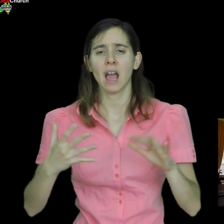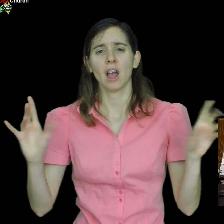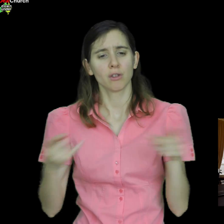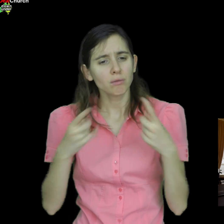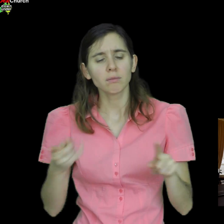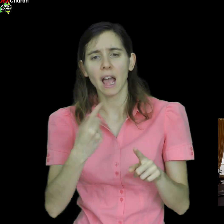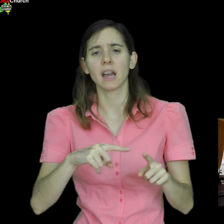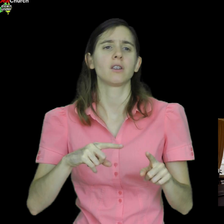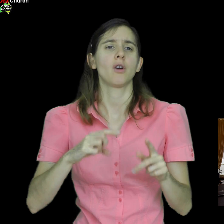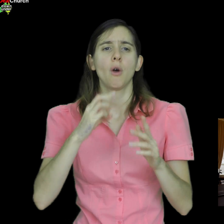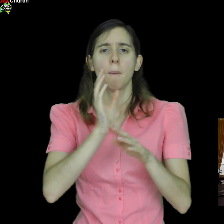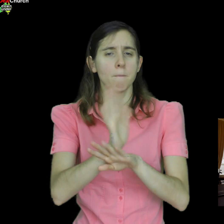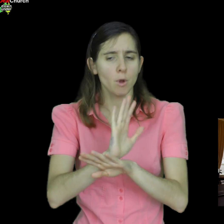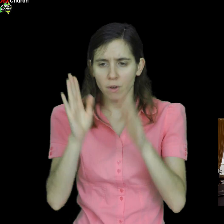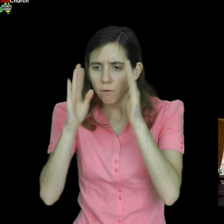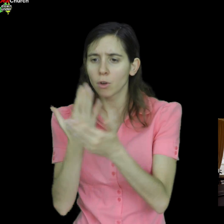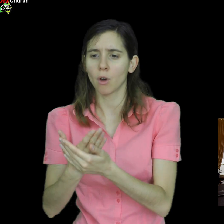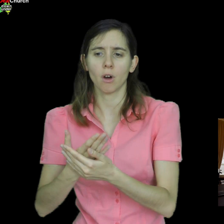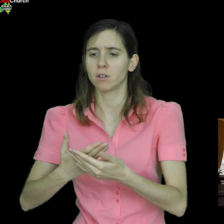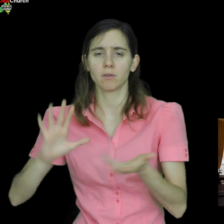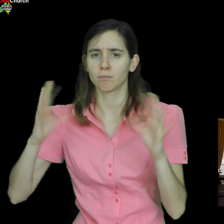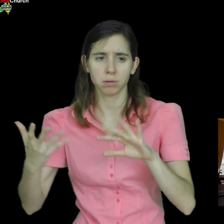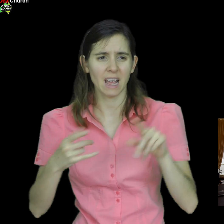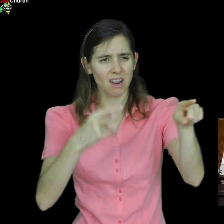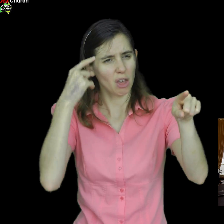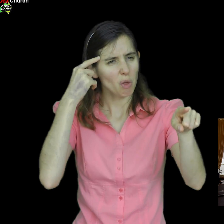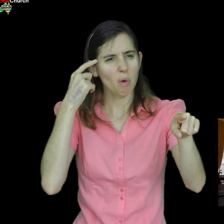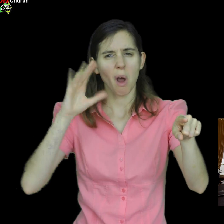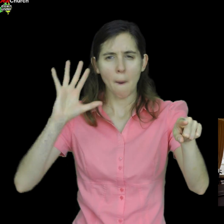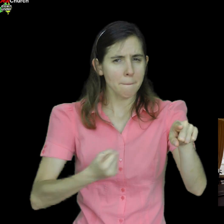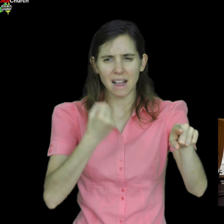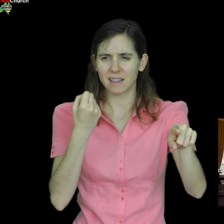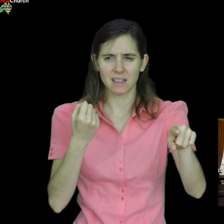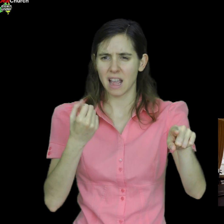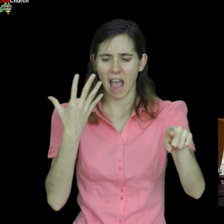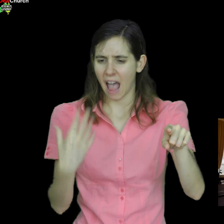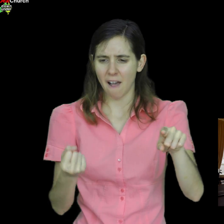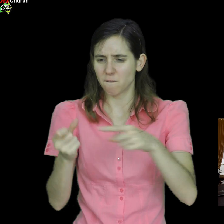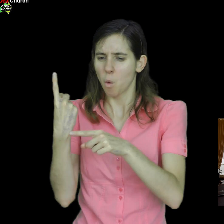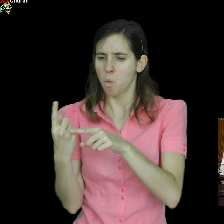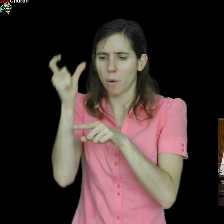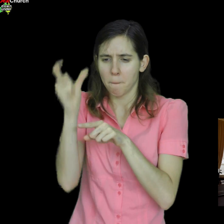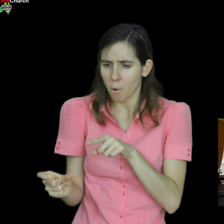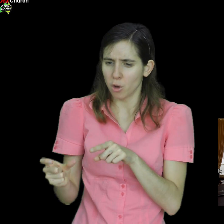scenes. A mastermind must be behind these calamities, she concluded. But what about